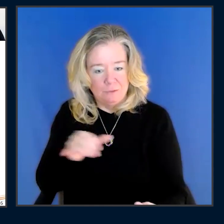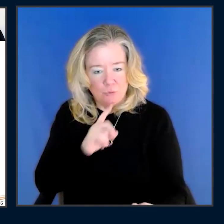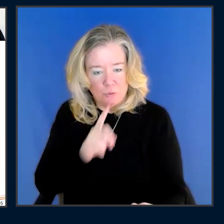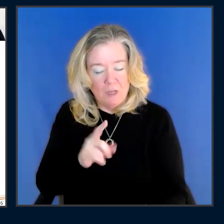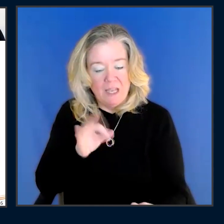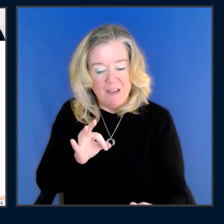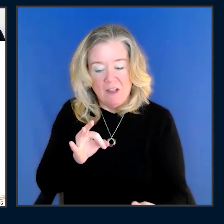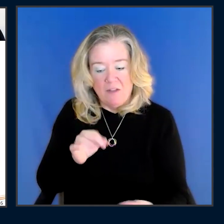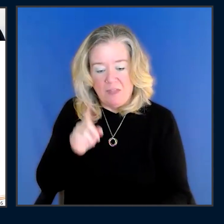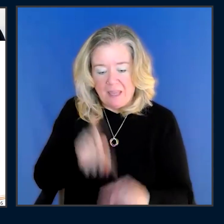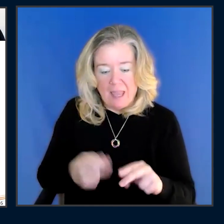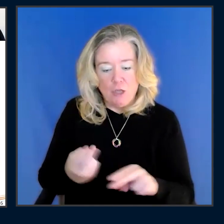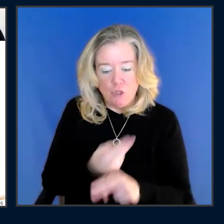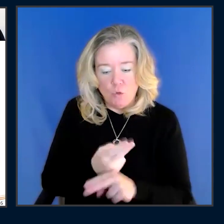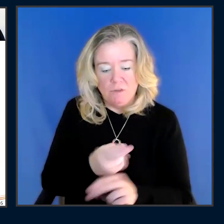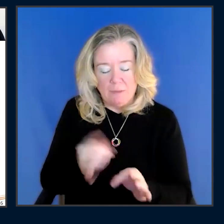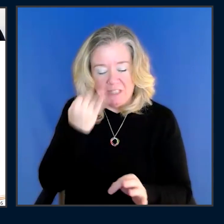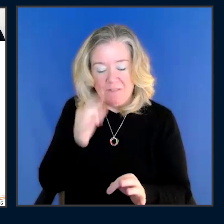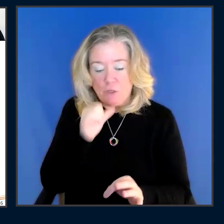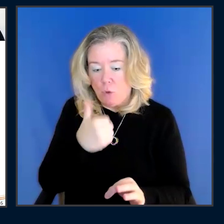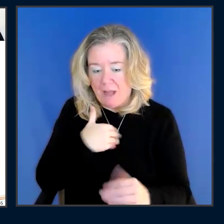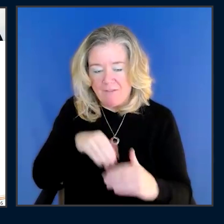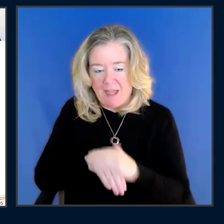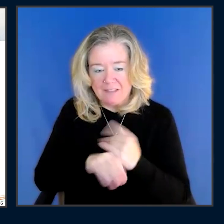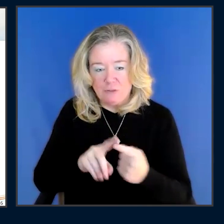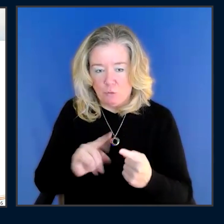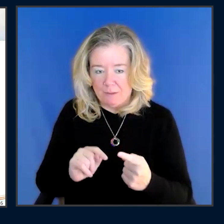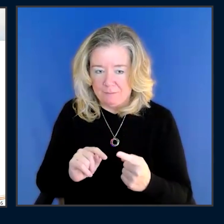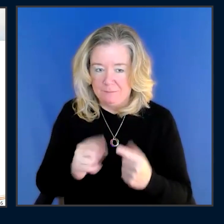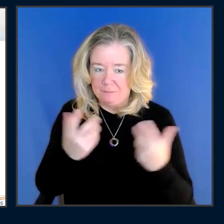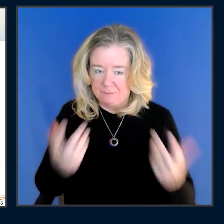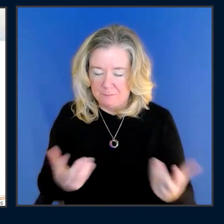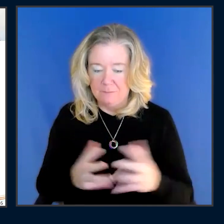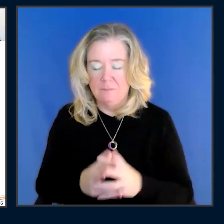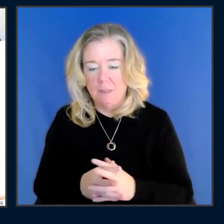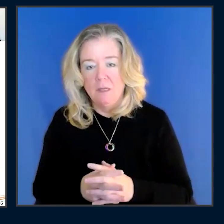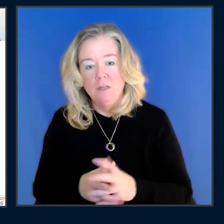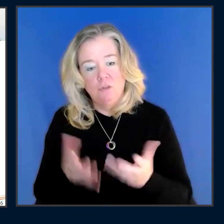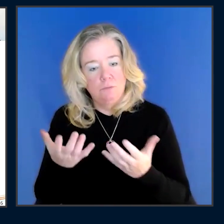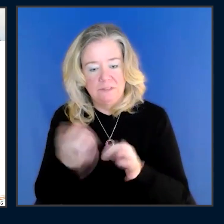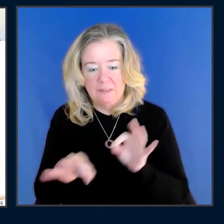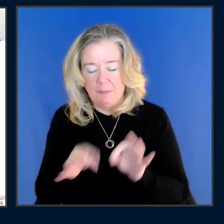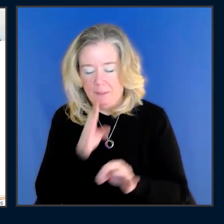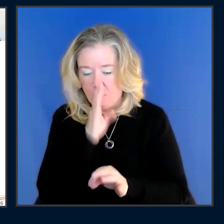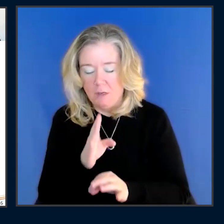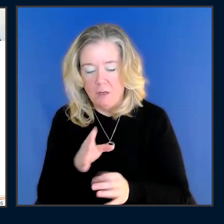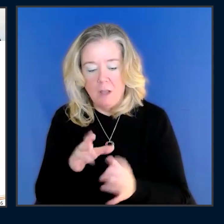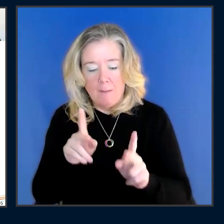the opposite of true-- is true that they cannot use the language they don't have access to.